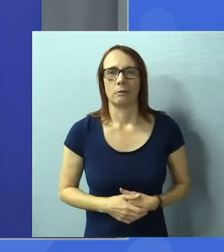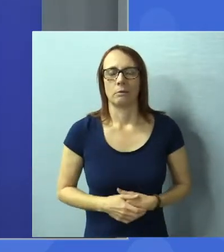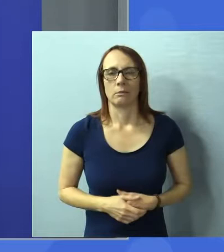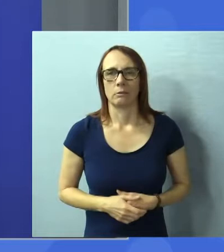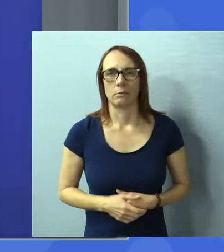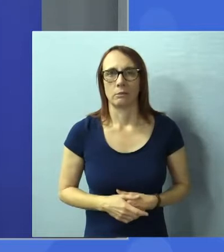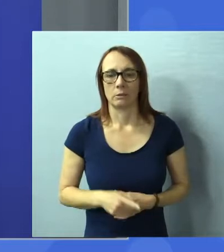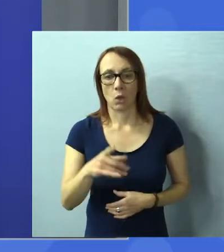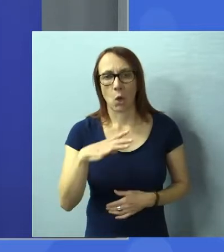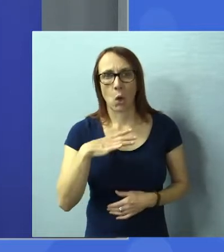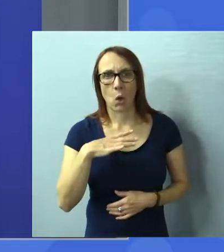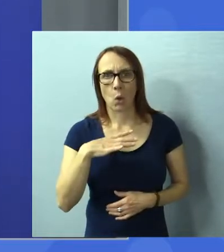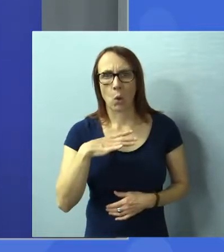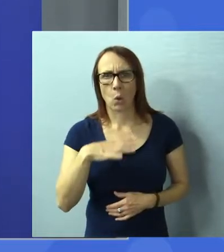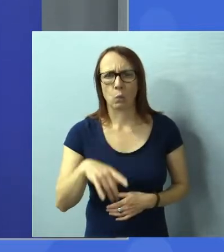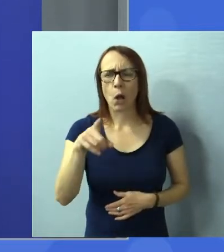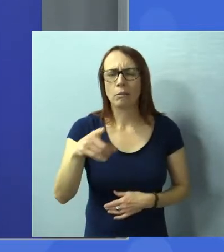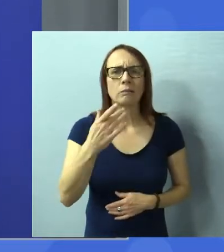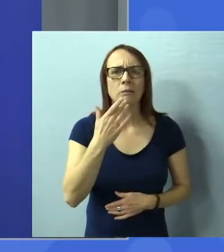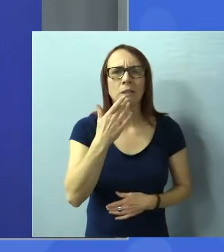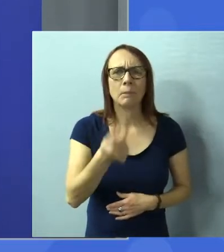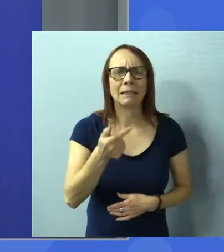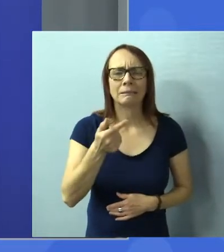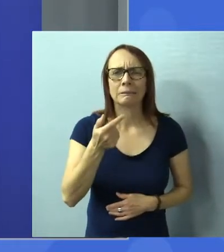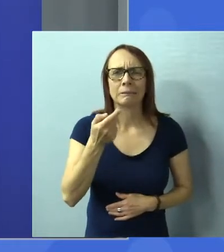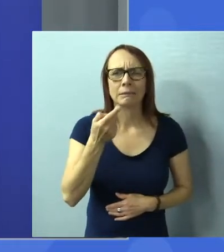want a point that Chris makes to be repeated or clarified or explained in a